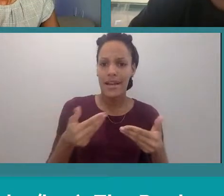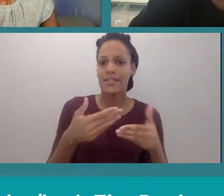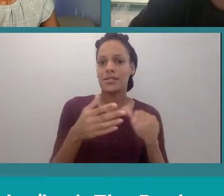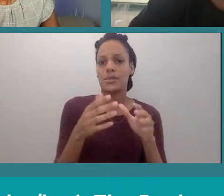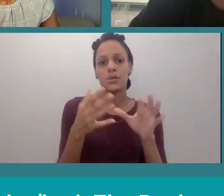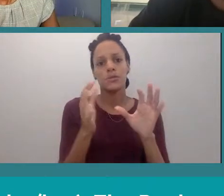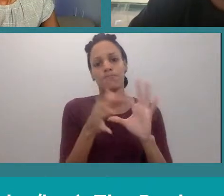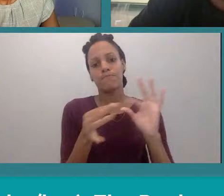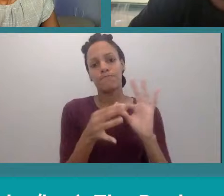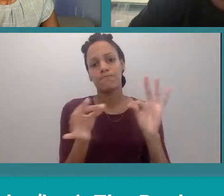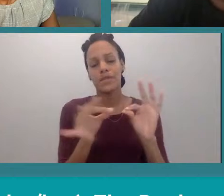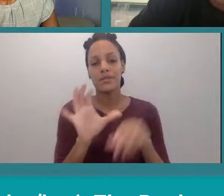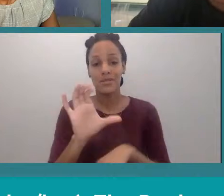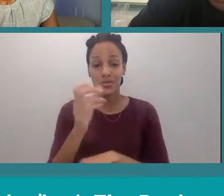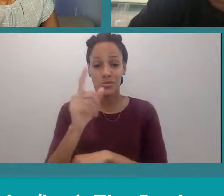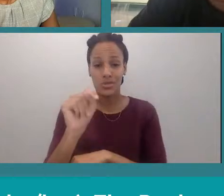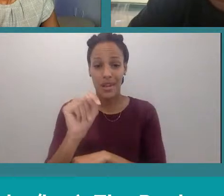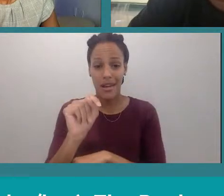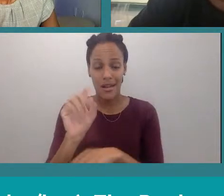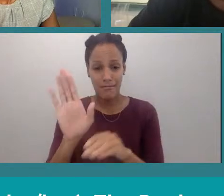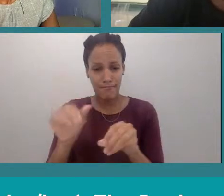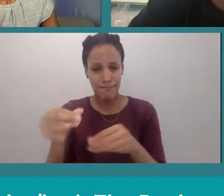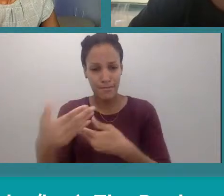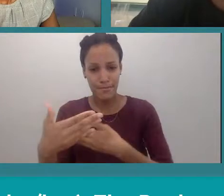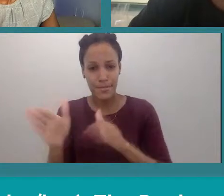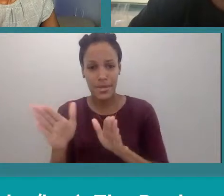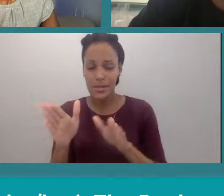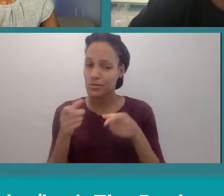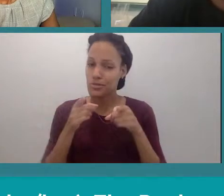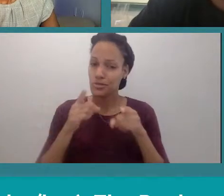this through at any time throughout the discussion.